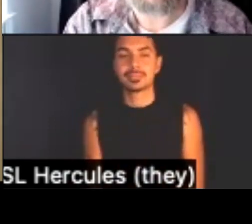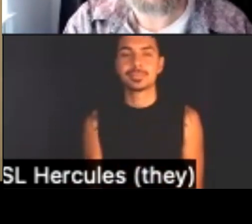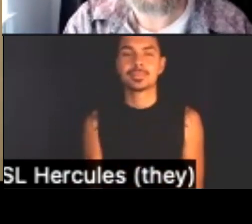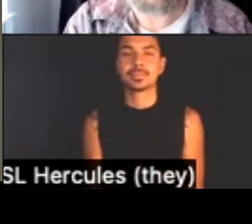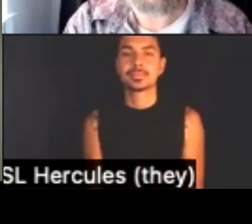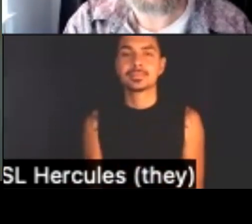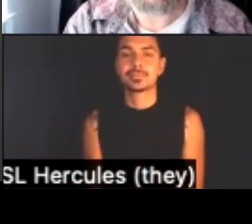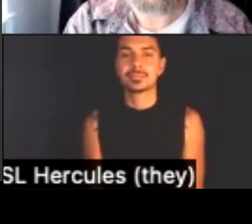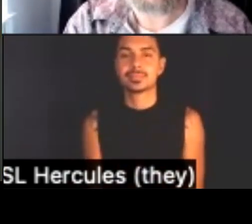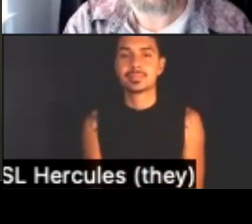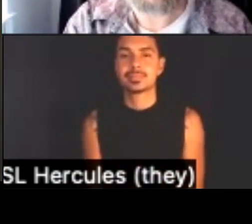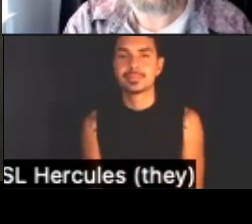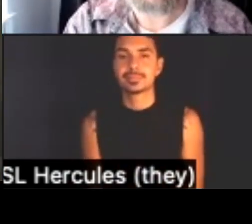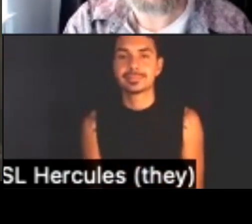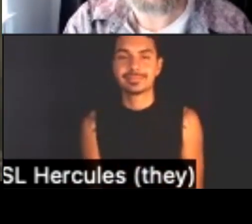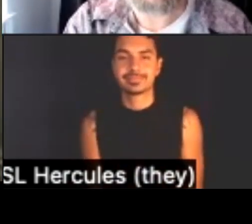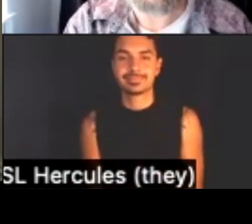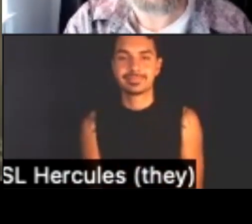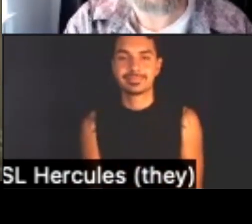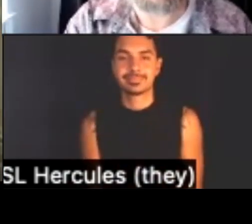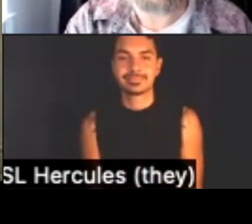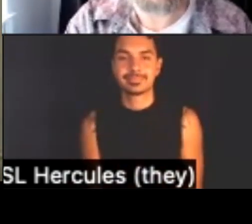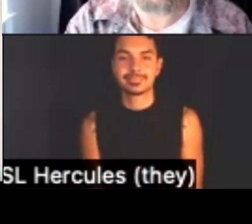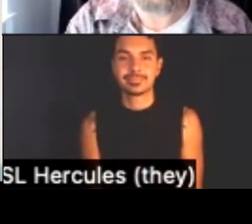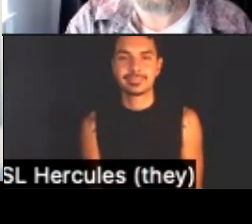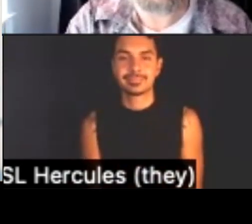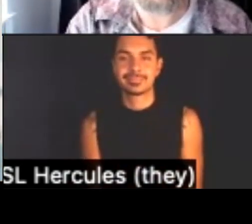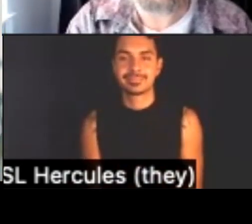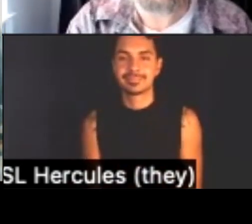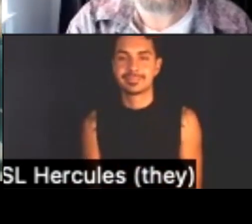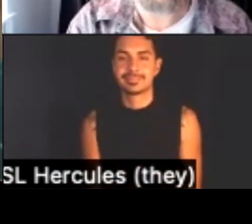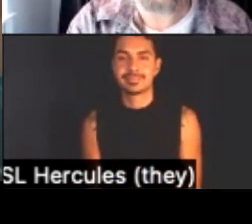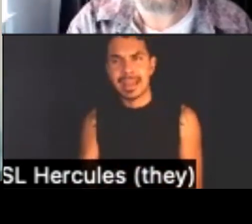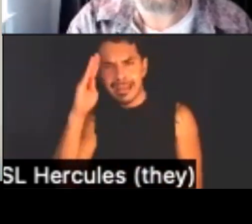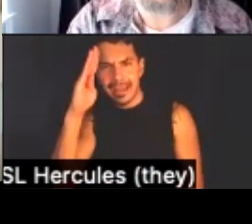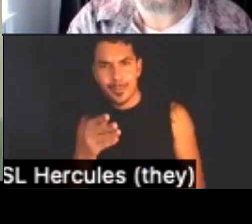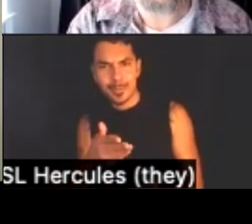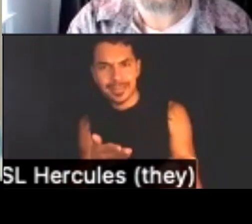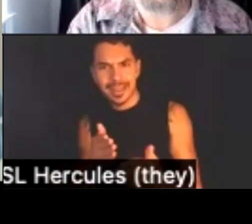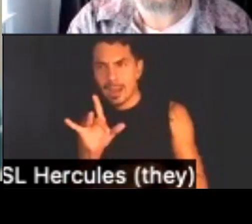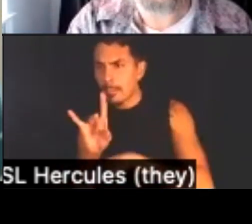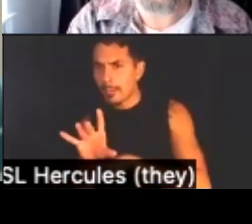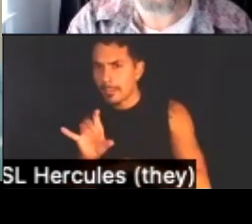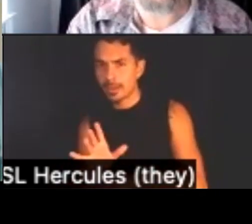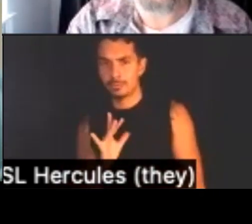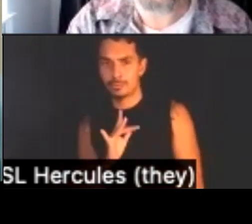(kids chattering) Oh hey, what do you got there? Pumpkins, cool. You want to carve 'em?